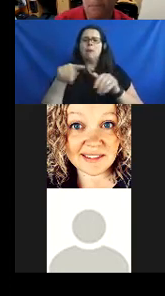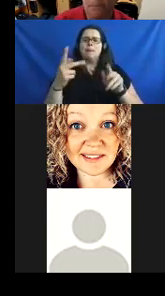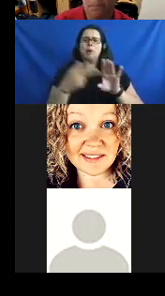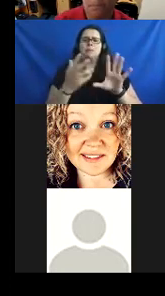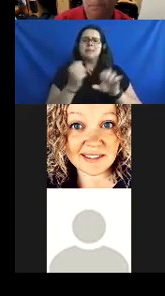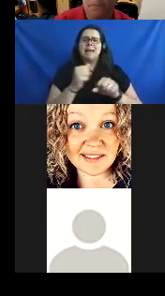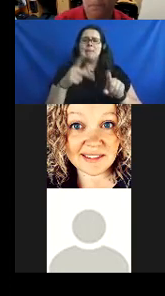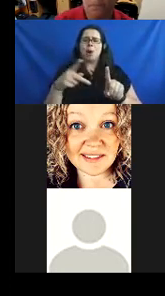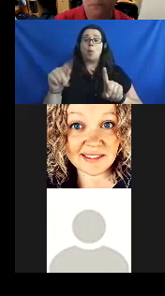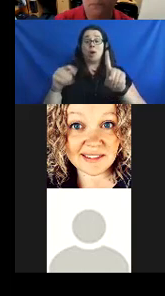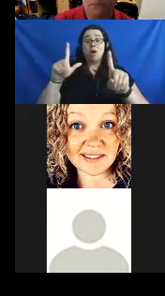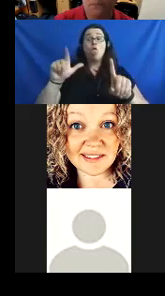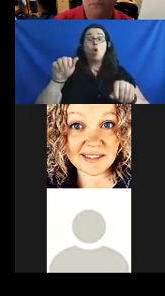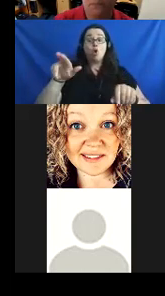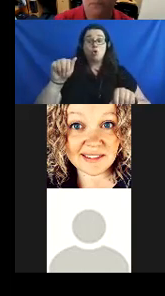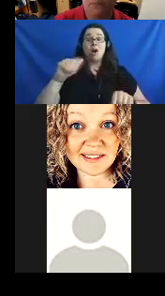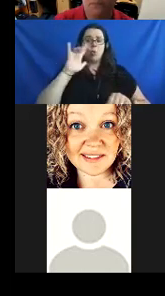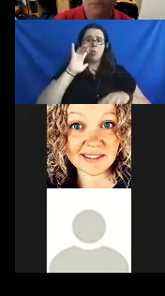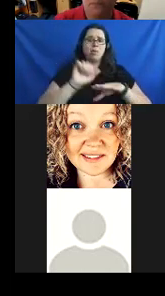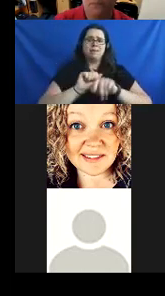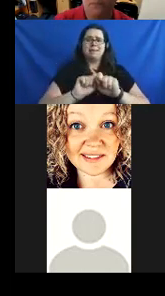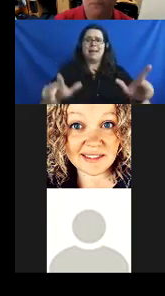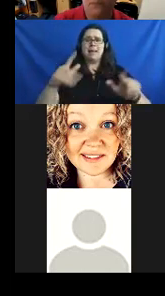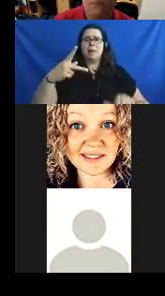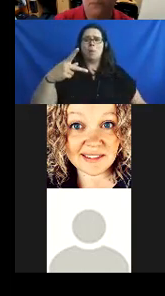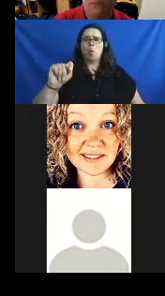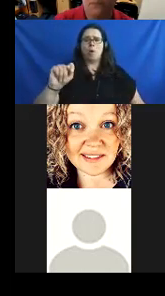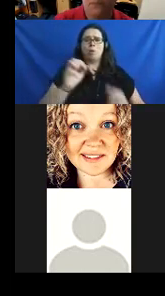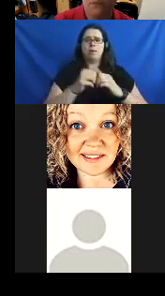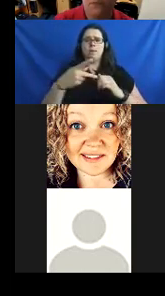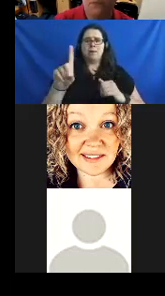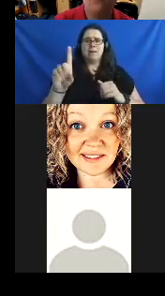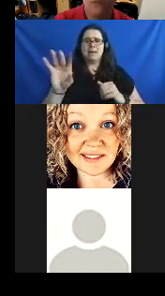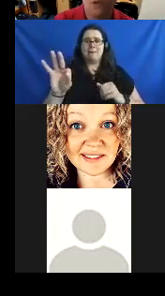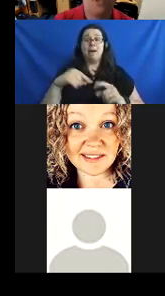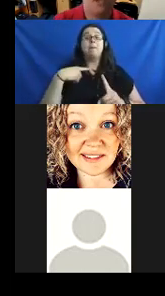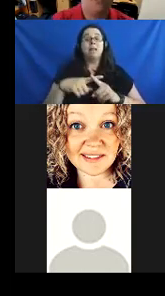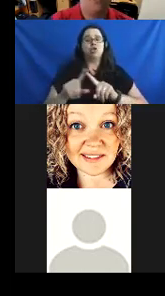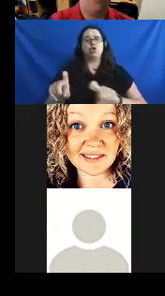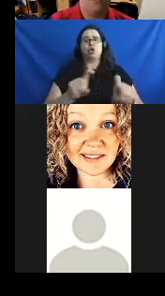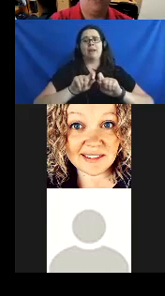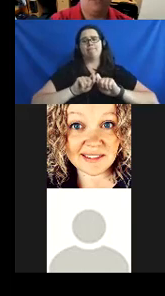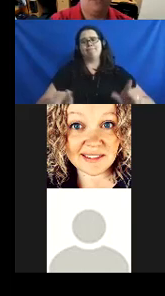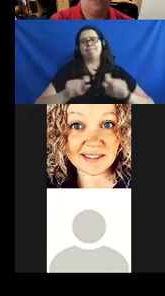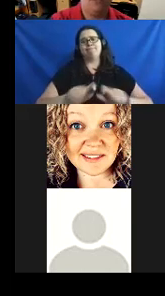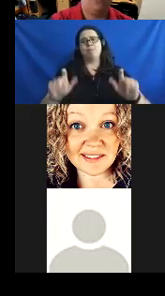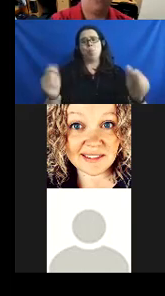Laura: I WILL SEND OUT A PDF OF THE POWERPOINT ALONG WITH THE SURVEY. THEY WILL HAVE THIS HANDOUT.